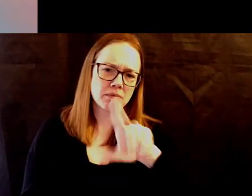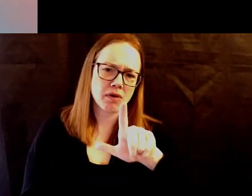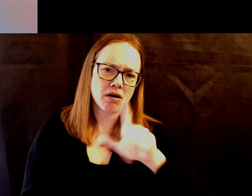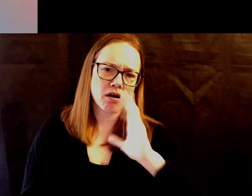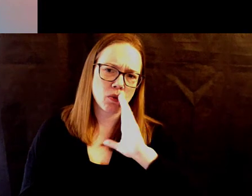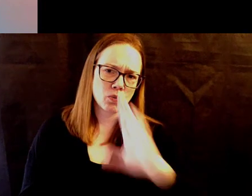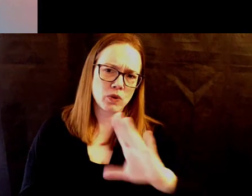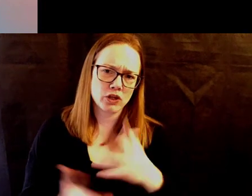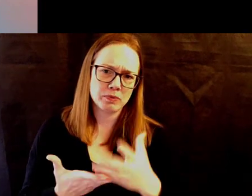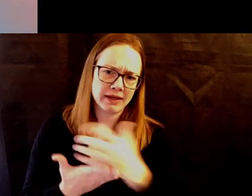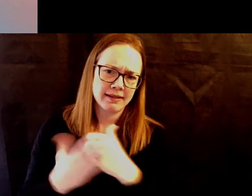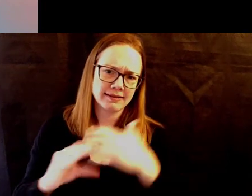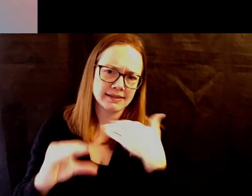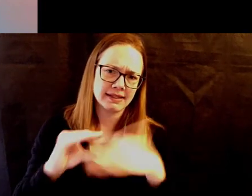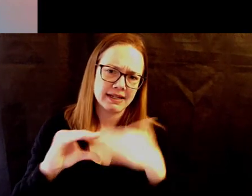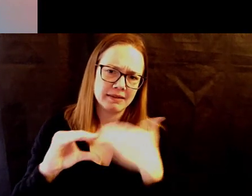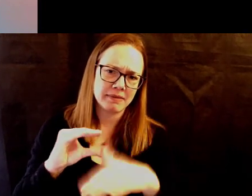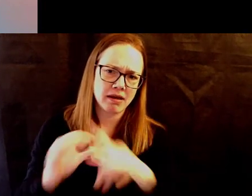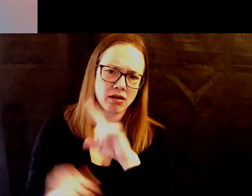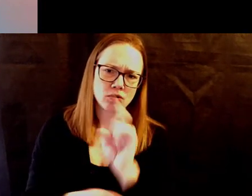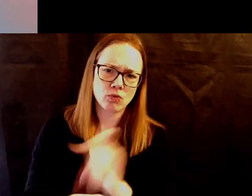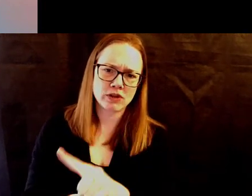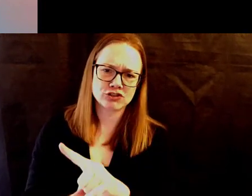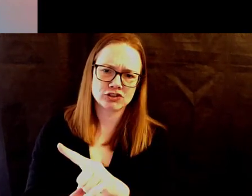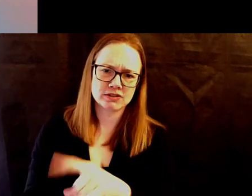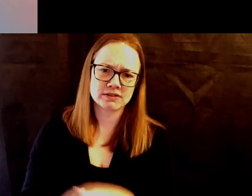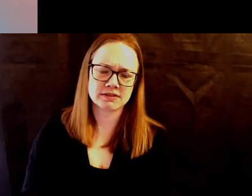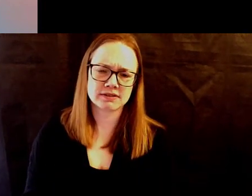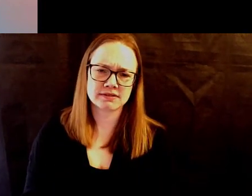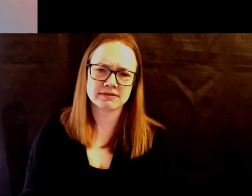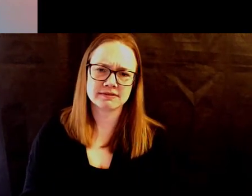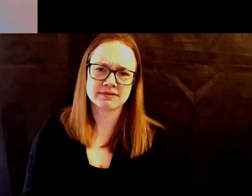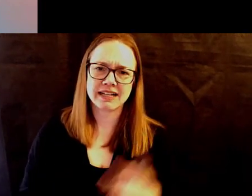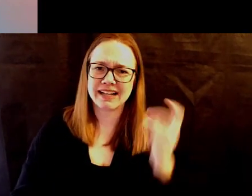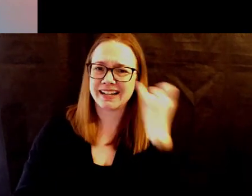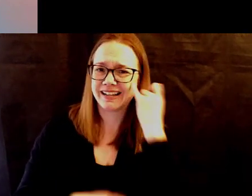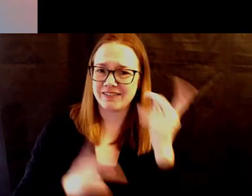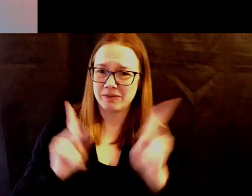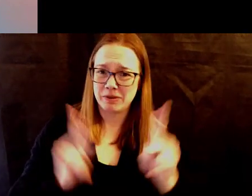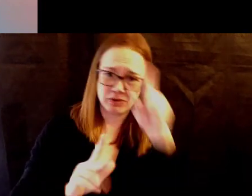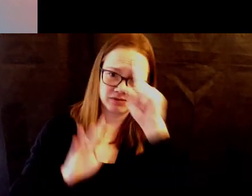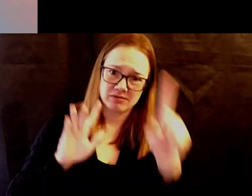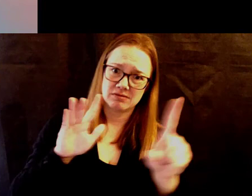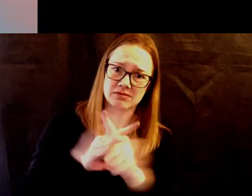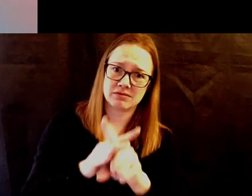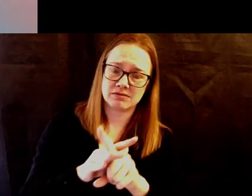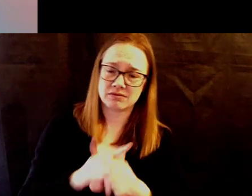if people have questions after the fact that we can address next time?